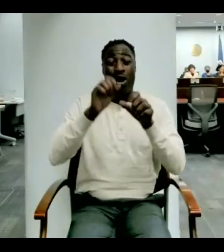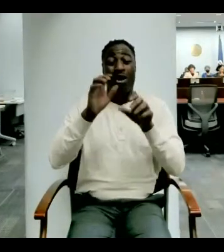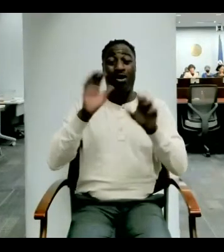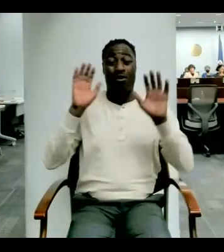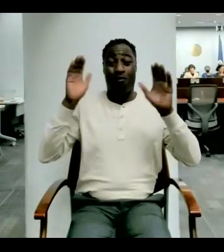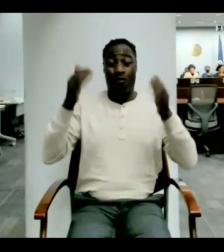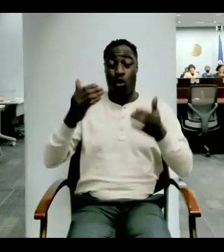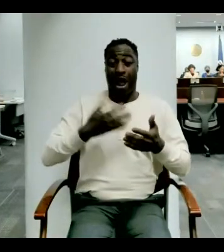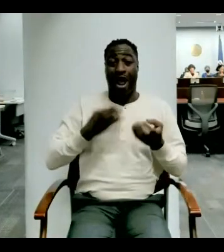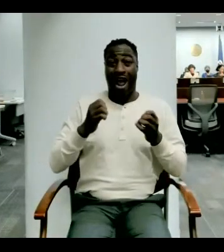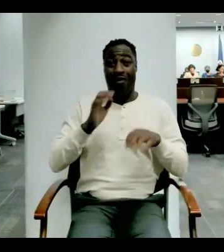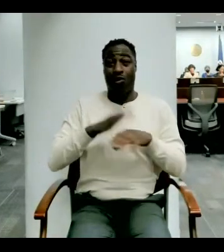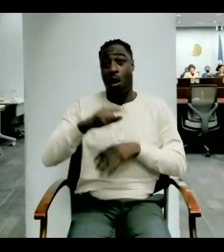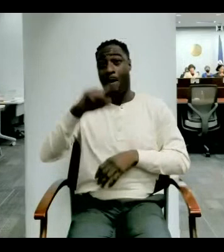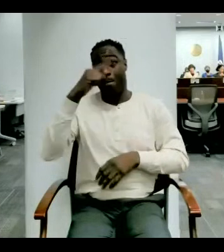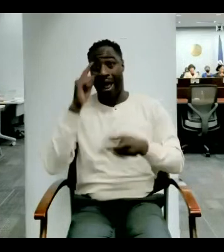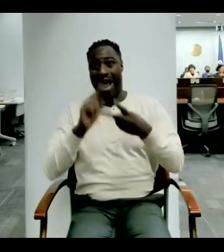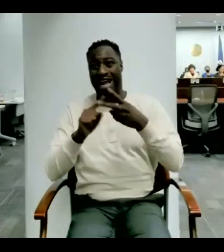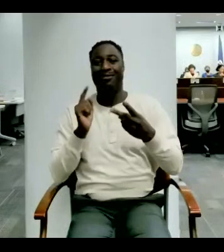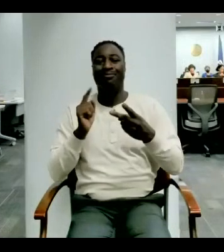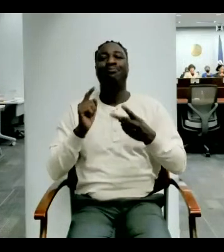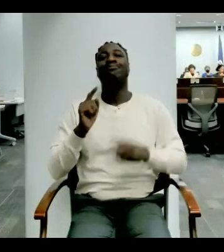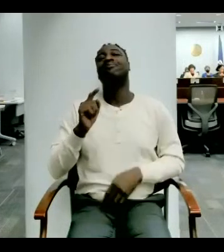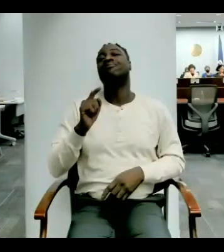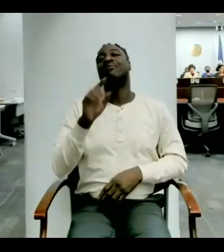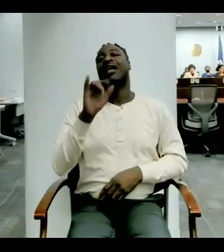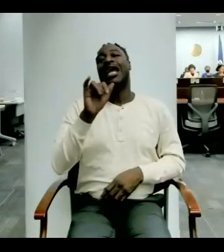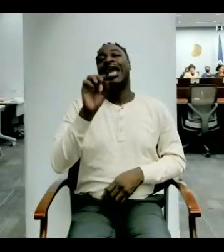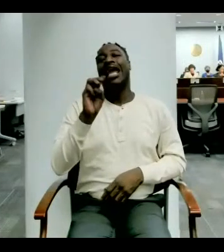for example, on Black Immigrant workers knowing that they are the ones that have